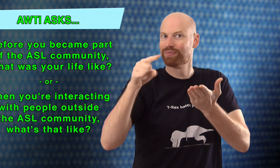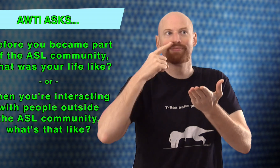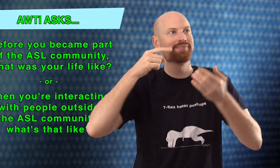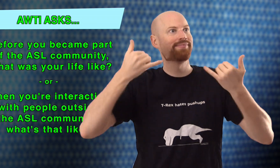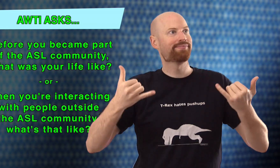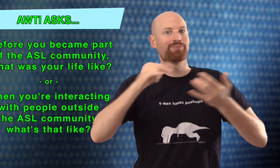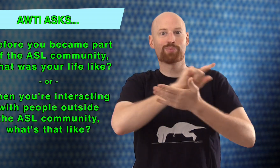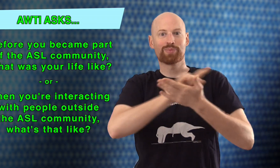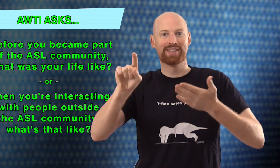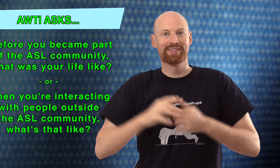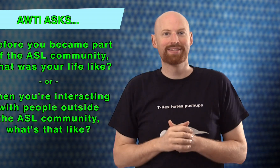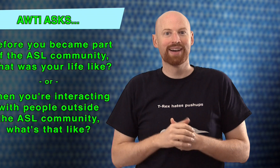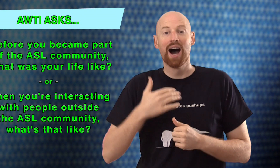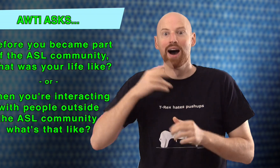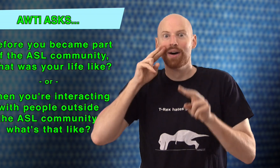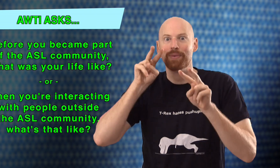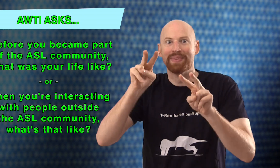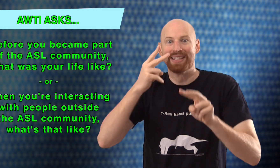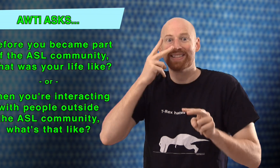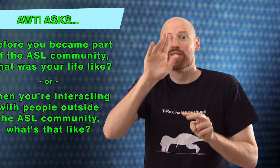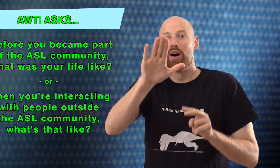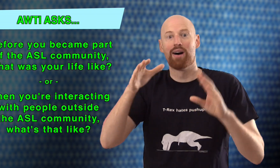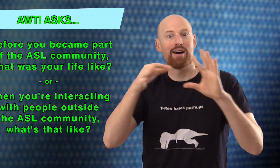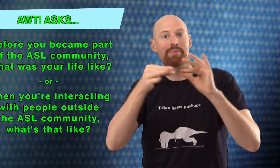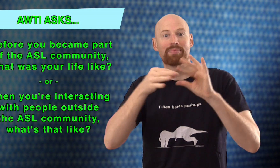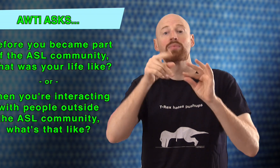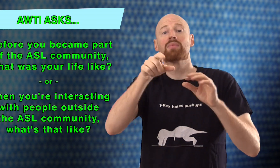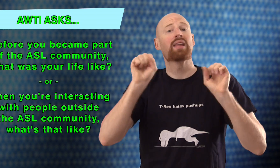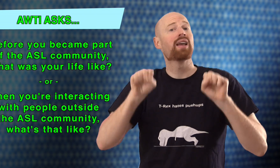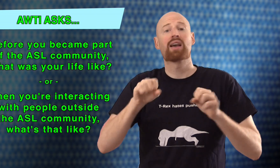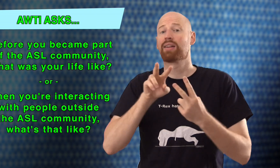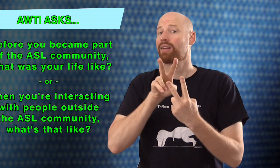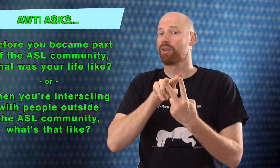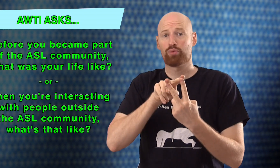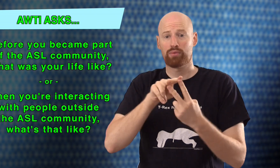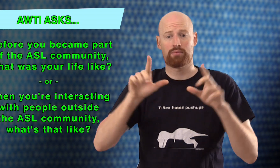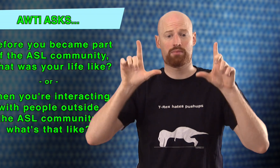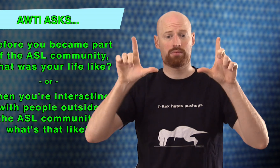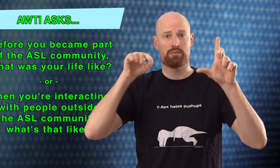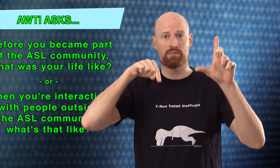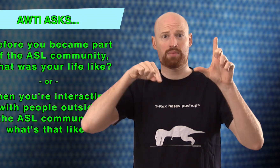That's this week's question! I look forward to your comments; You can leave your comments either by